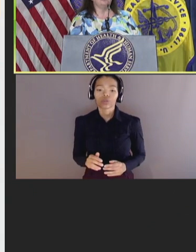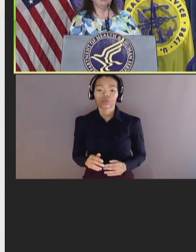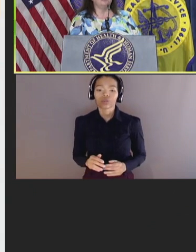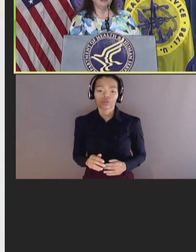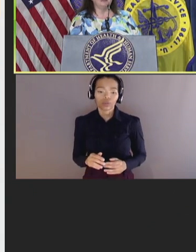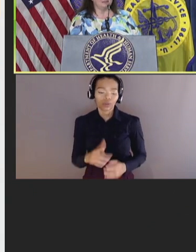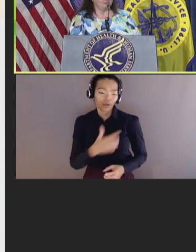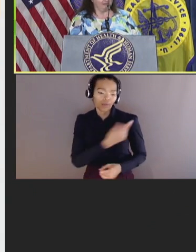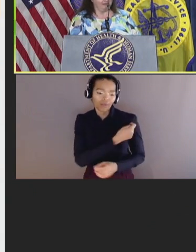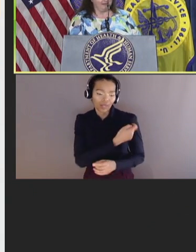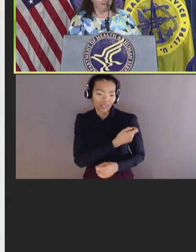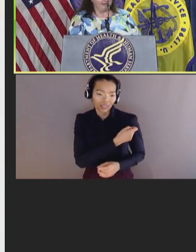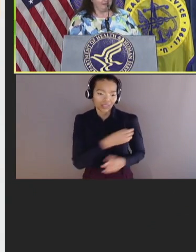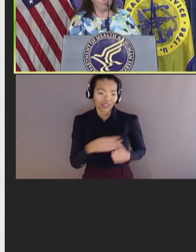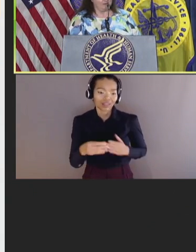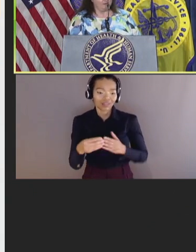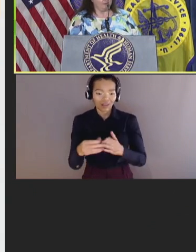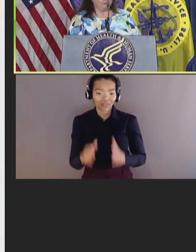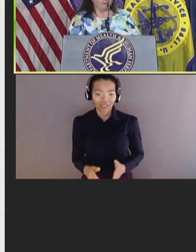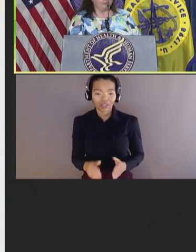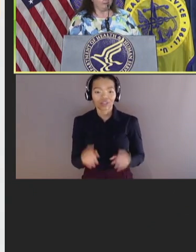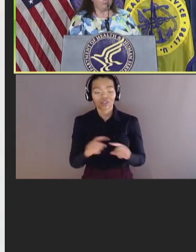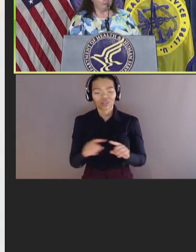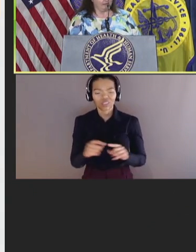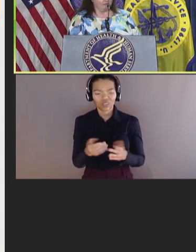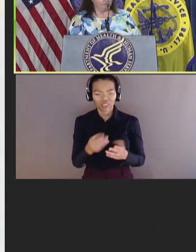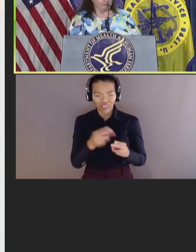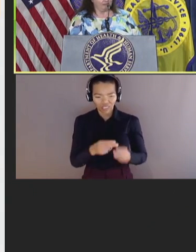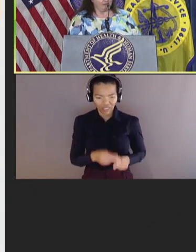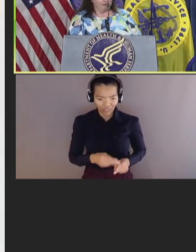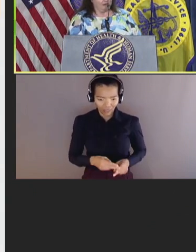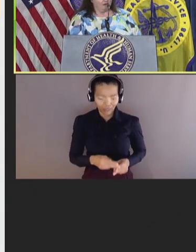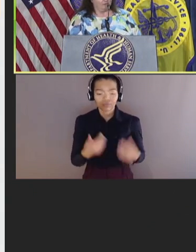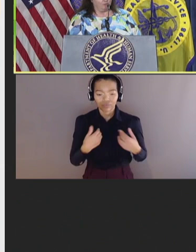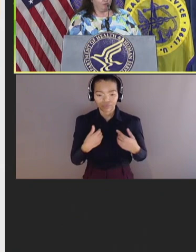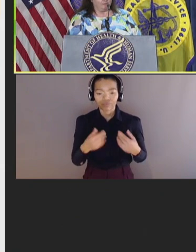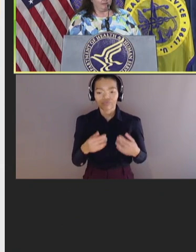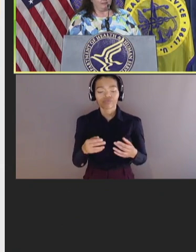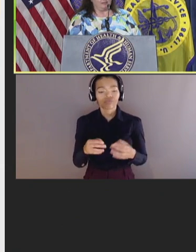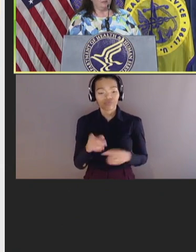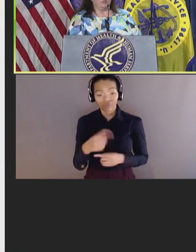different names that we that we use. But they really are an important piece of ensuring that